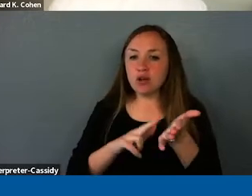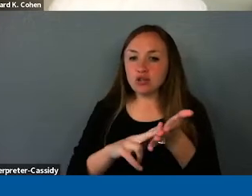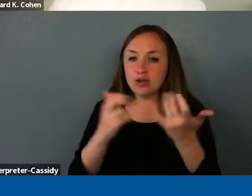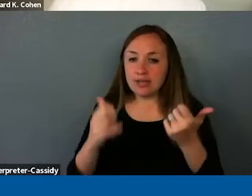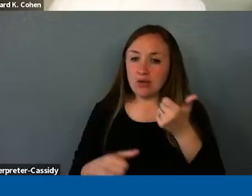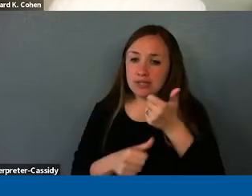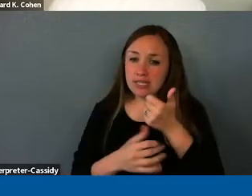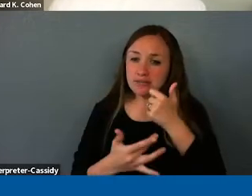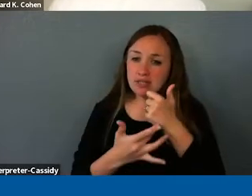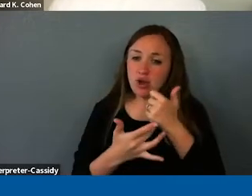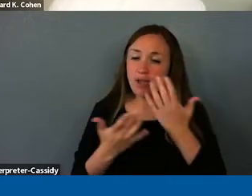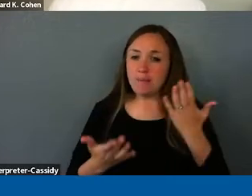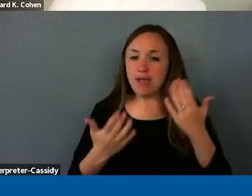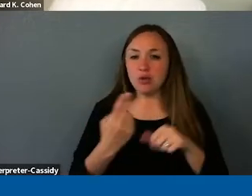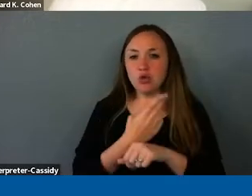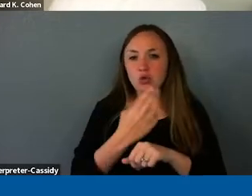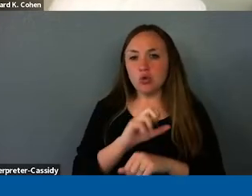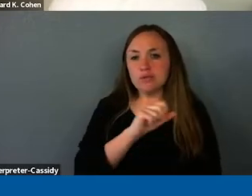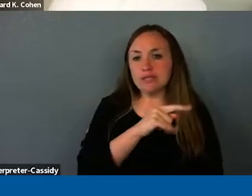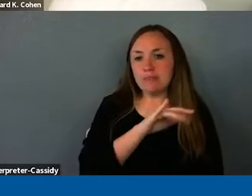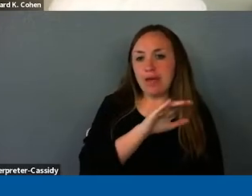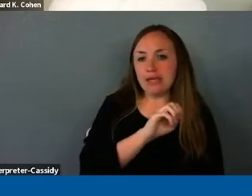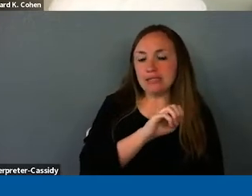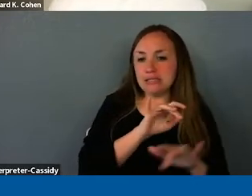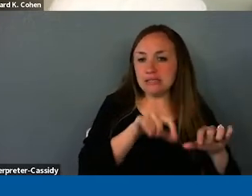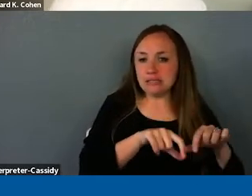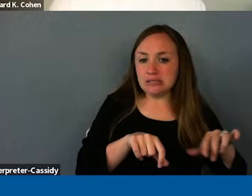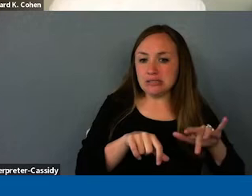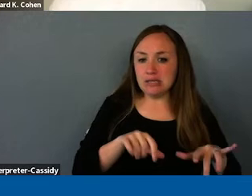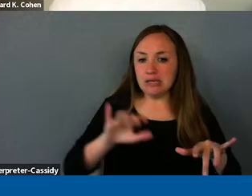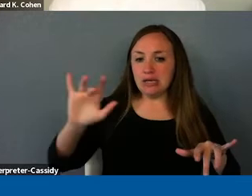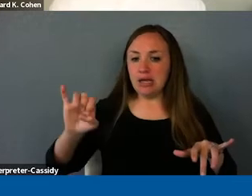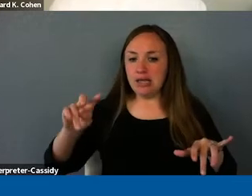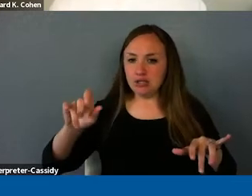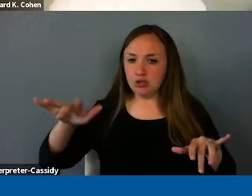might smooth over the usage of Space versus Enter, but that really shouldn't change the guidance here.